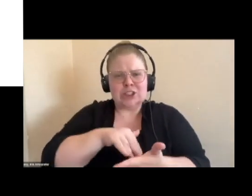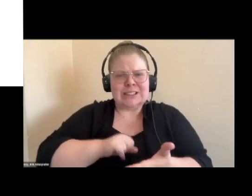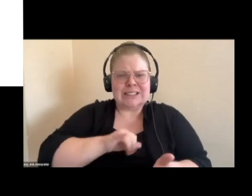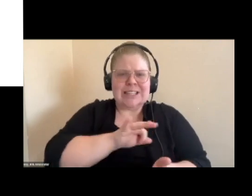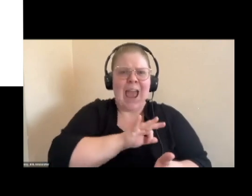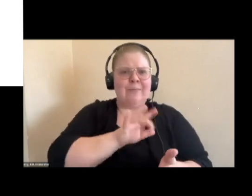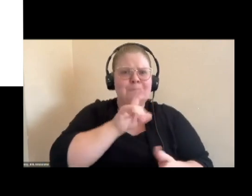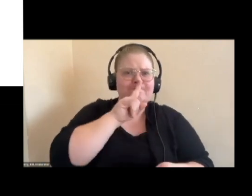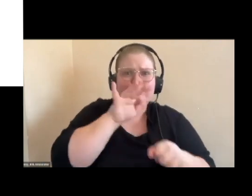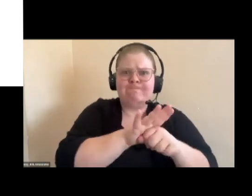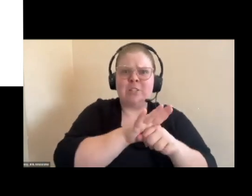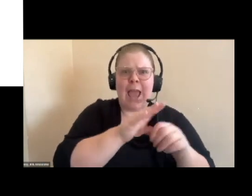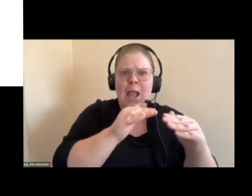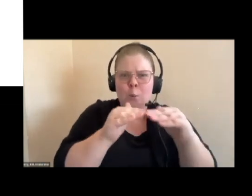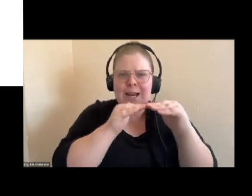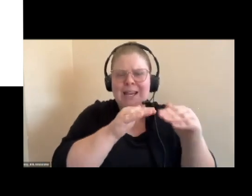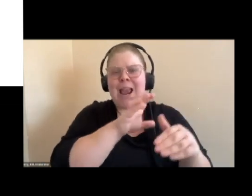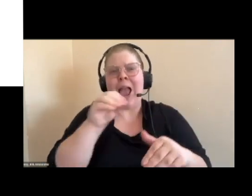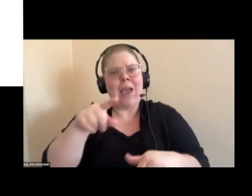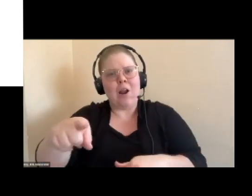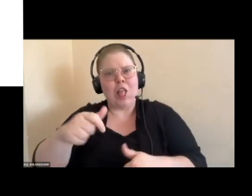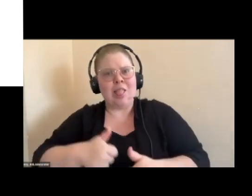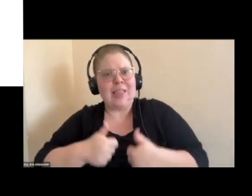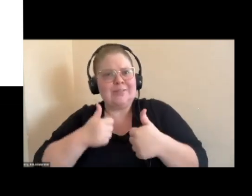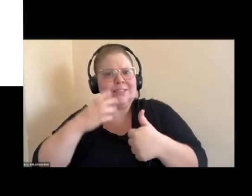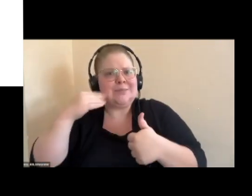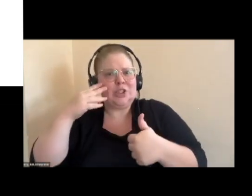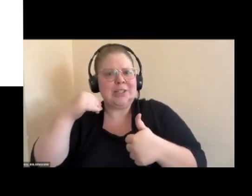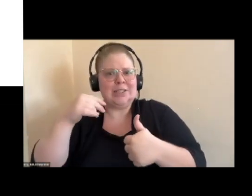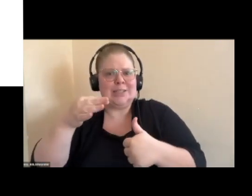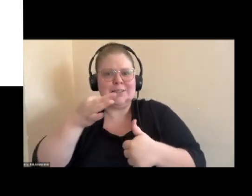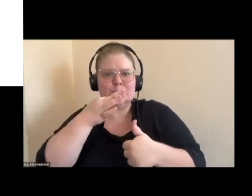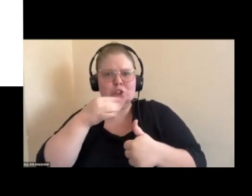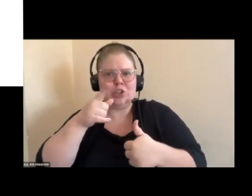who are graciously transparent about their experiences